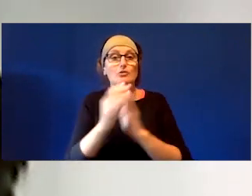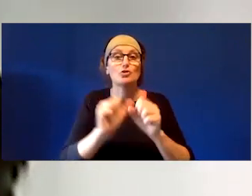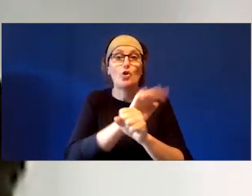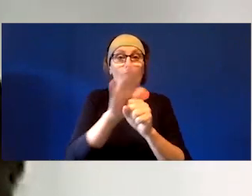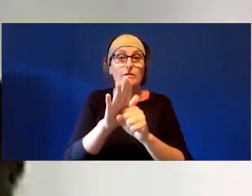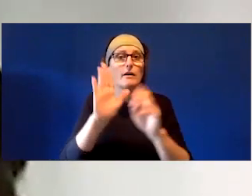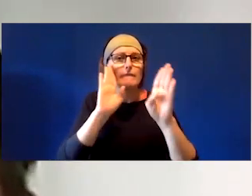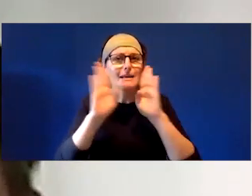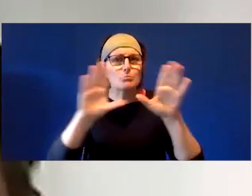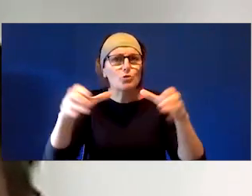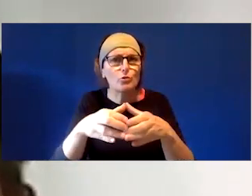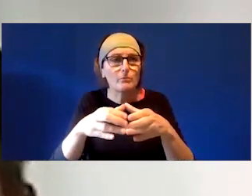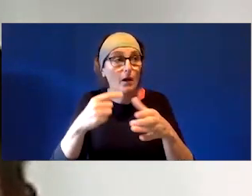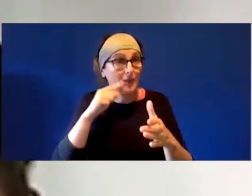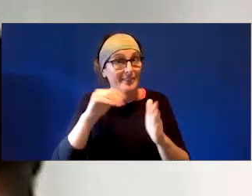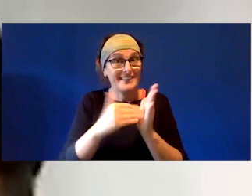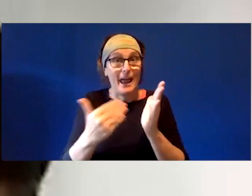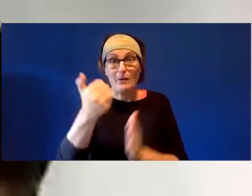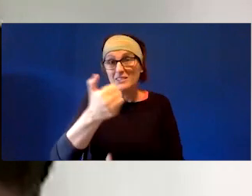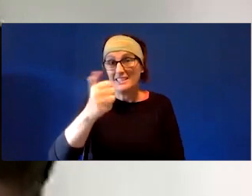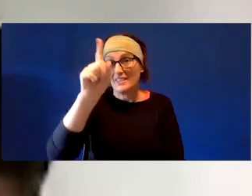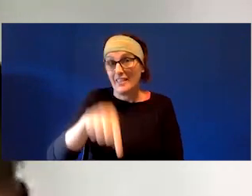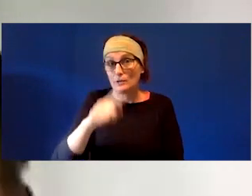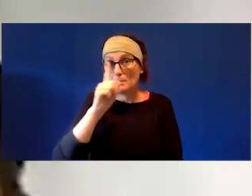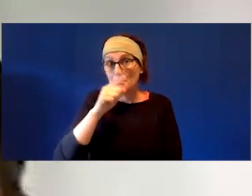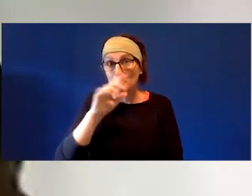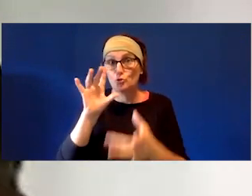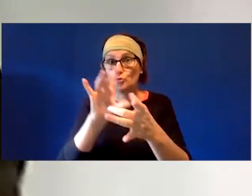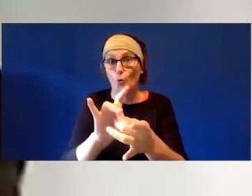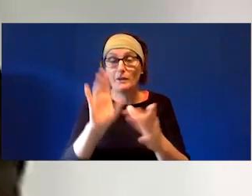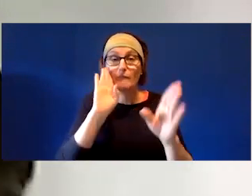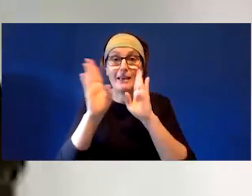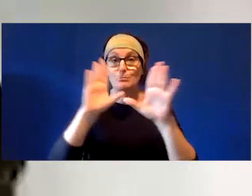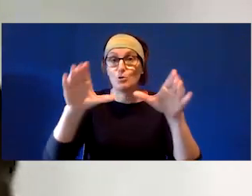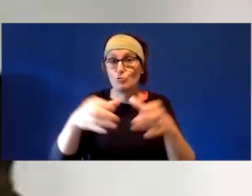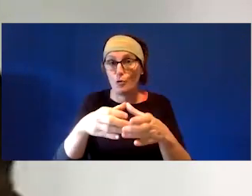There is -- member of you should join. There is 16,000 people. I noticed there was a lot of people